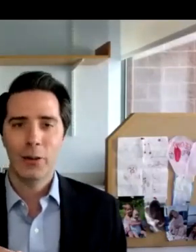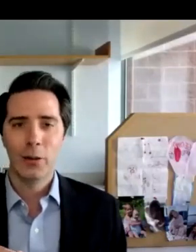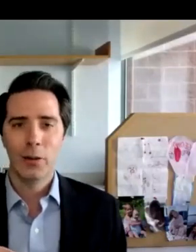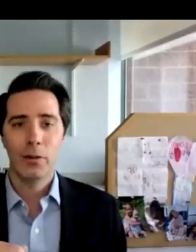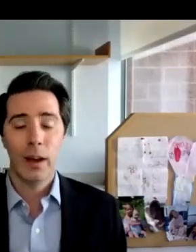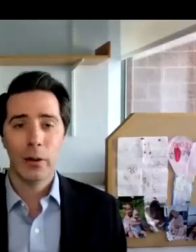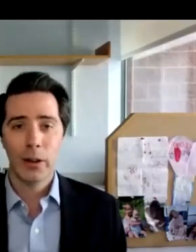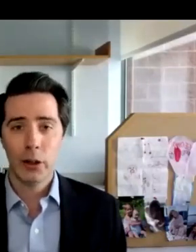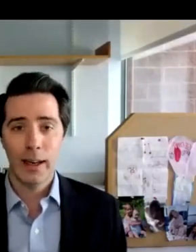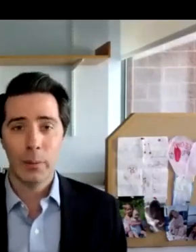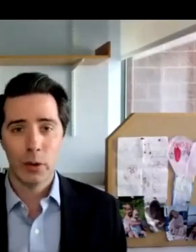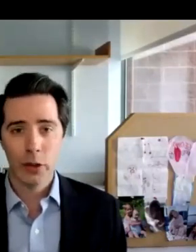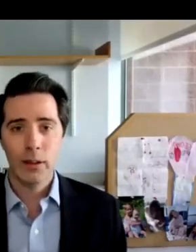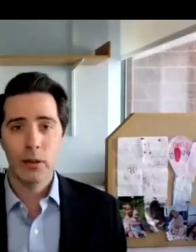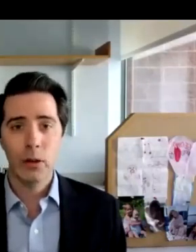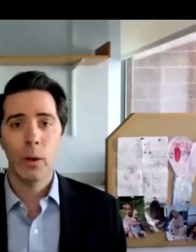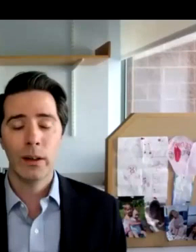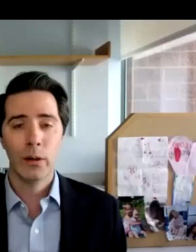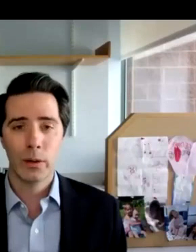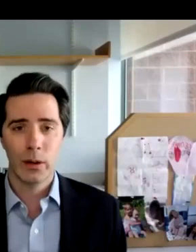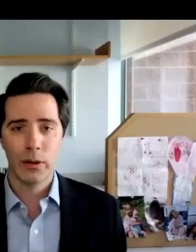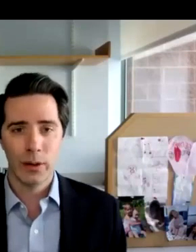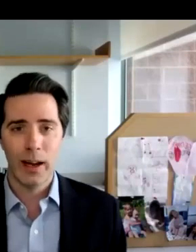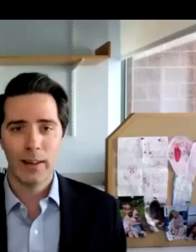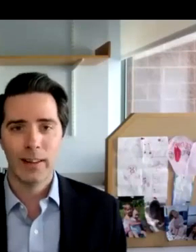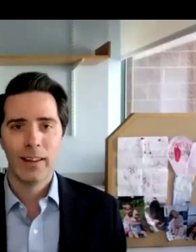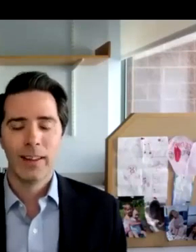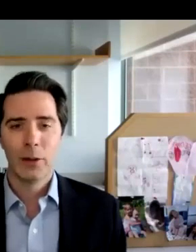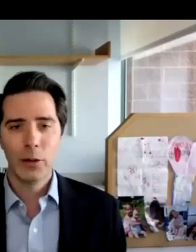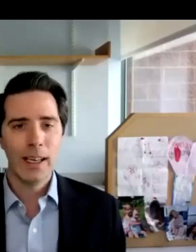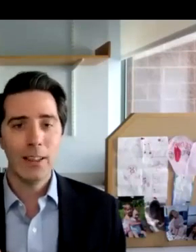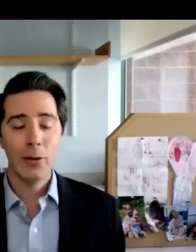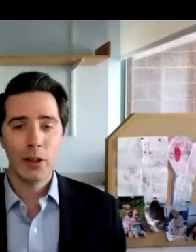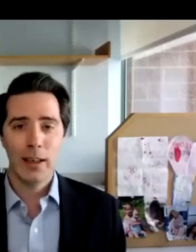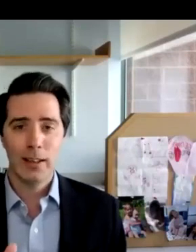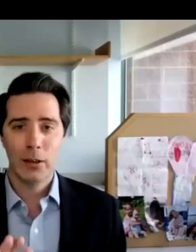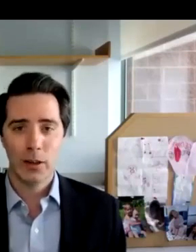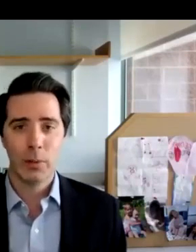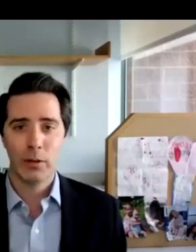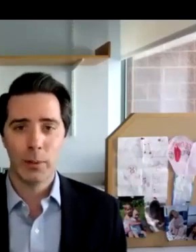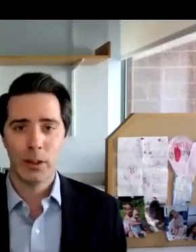you failed the genetic portion do you want to know the results or not so you